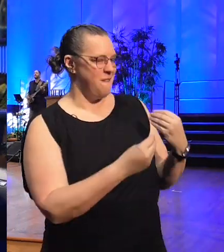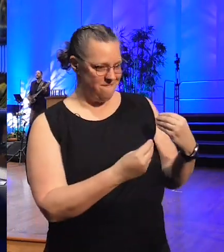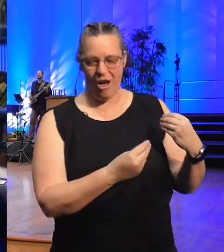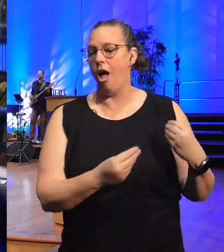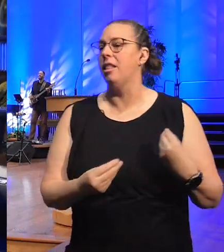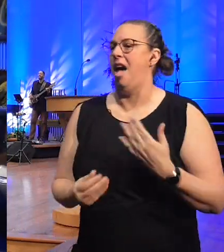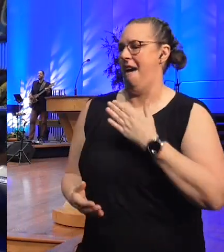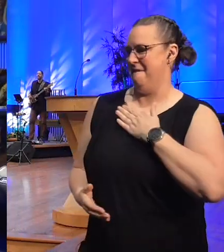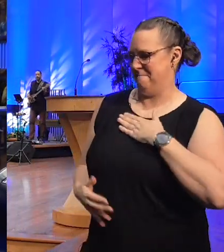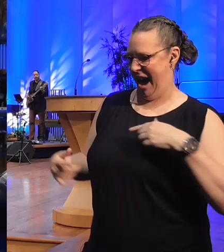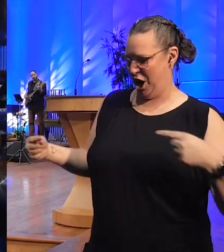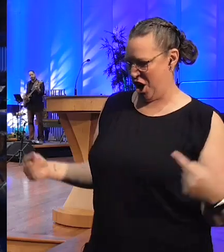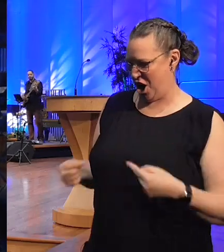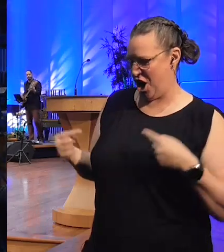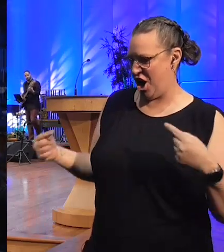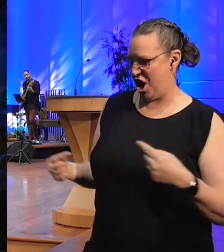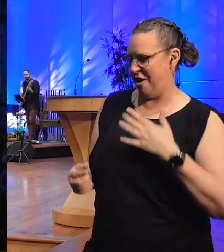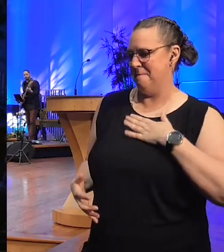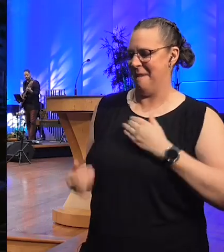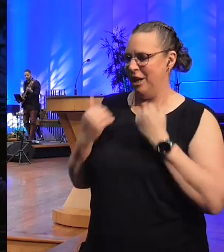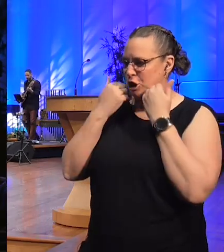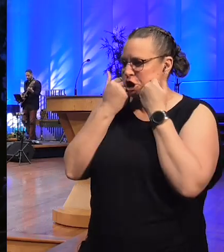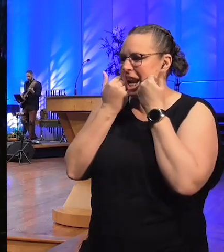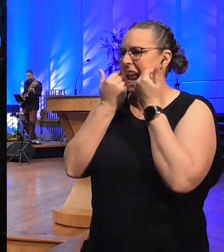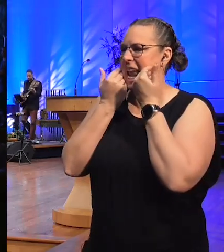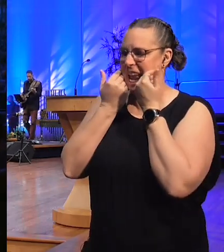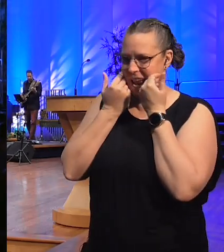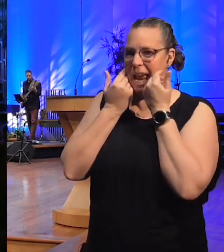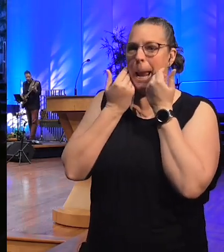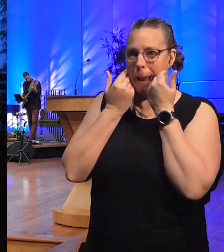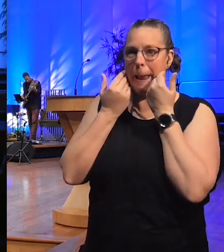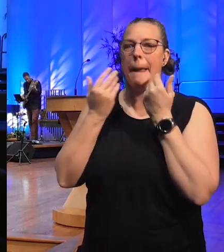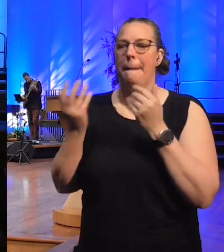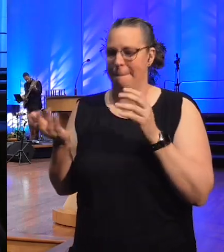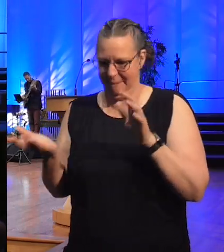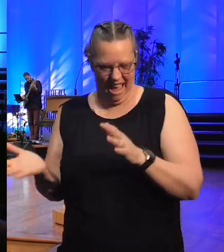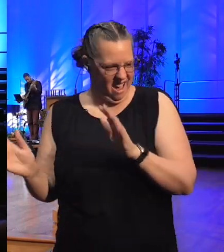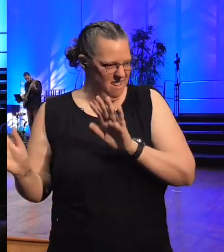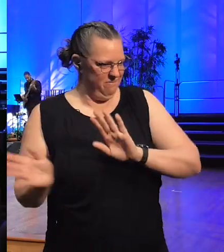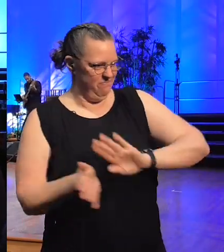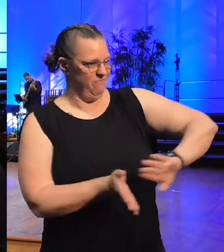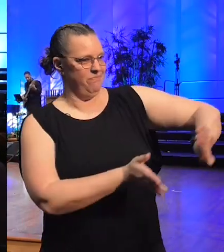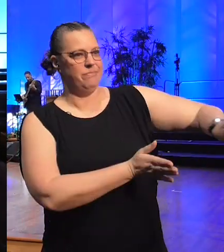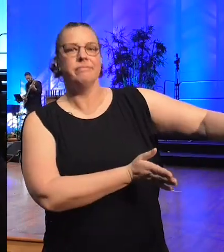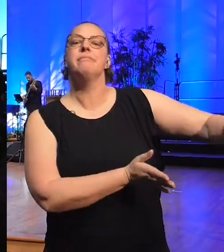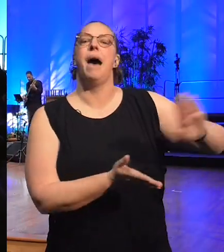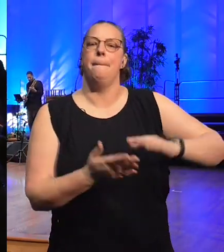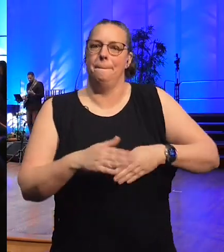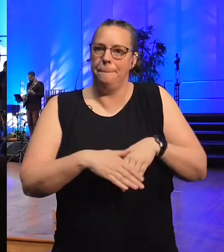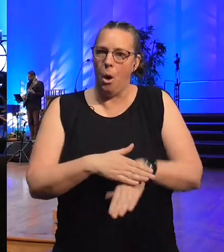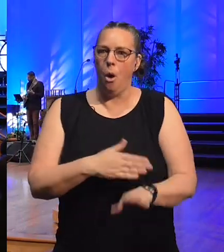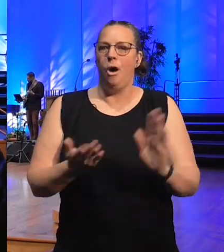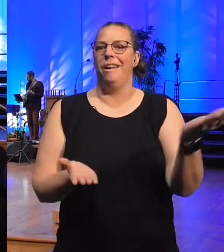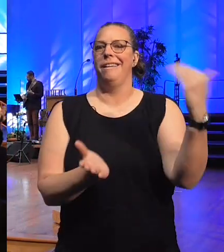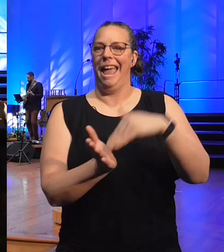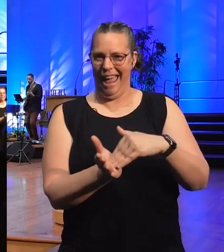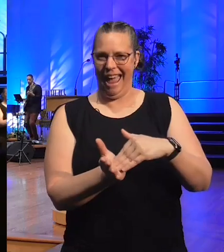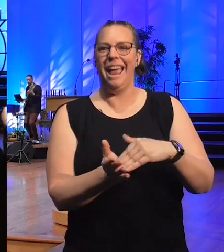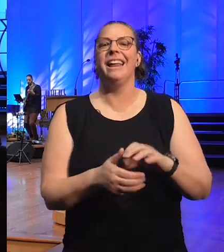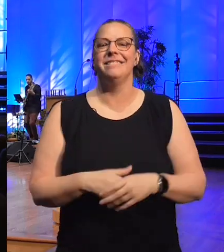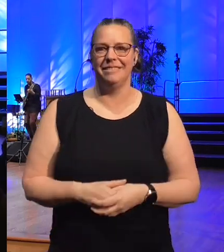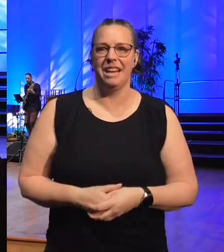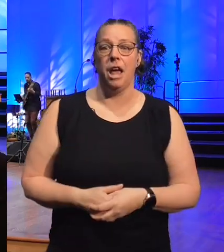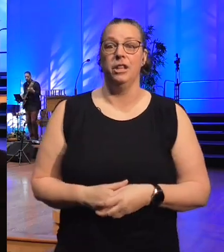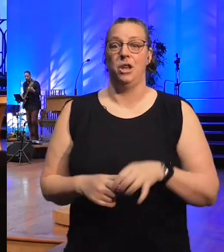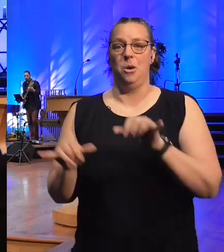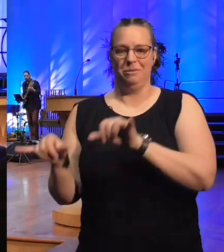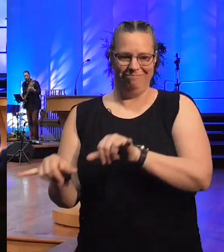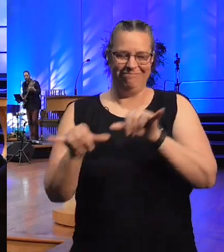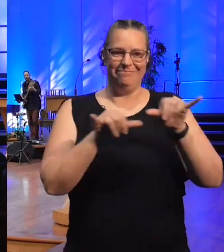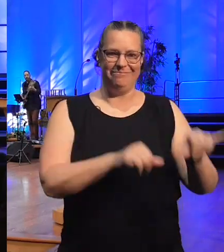my hurt all of my shame and drown the seeds that'll make you BN again oh like a time it